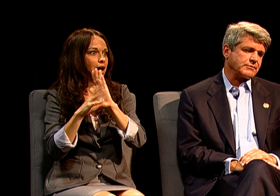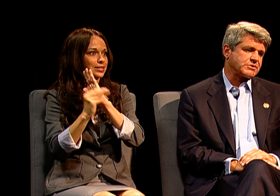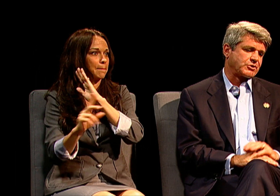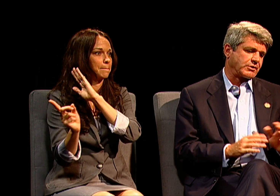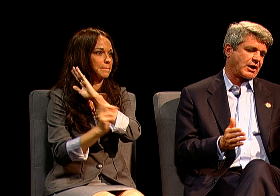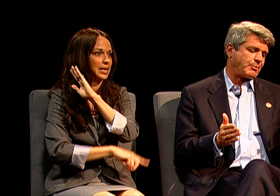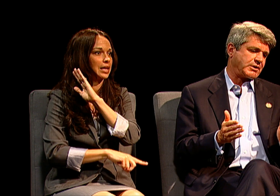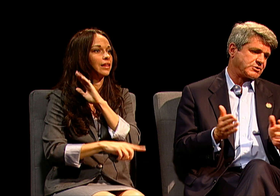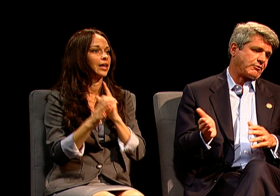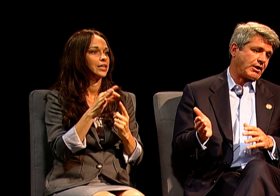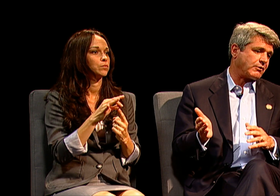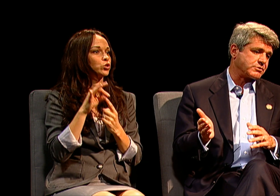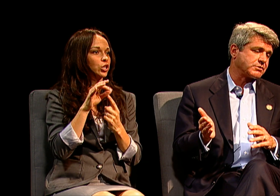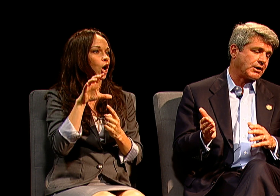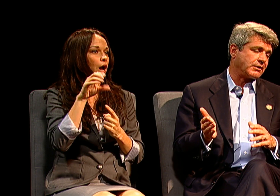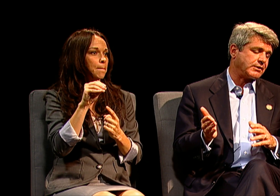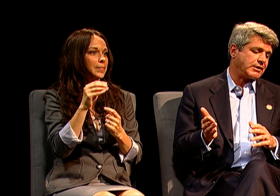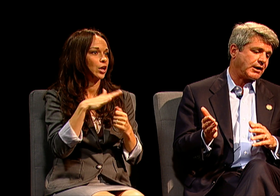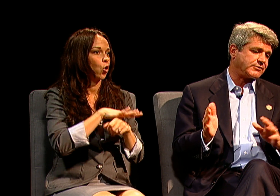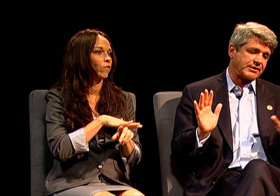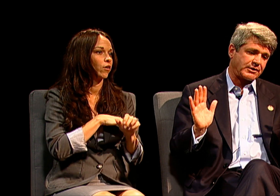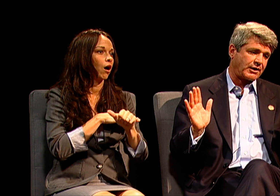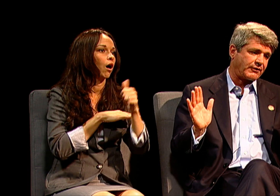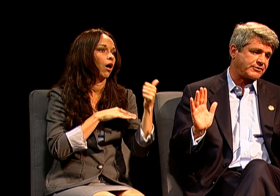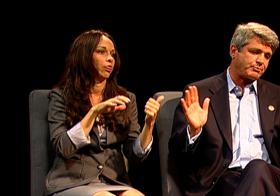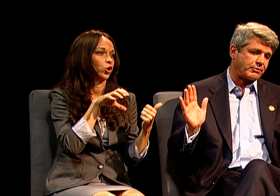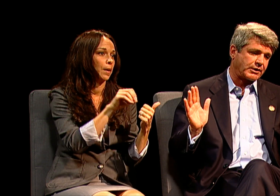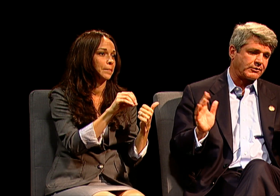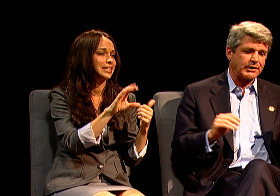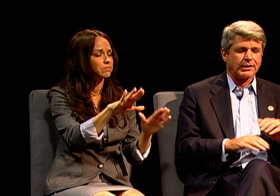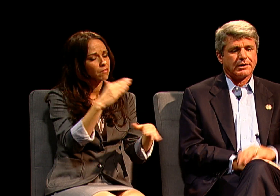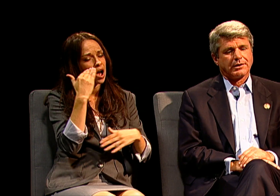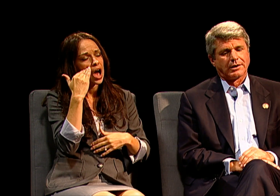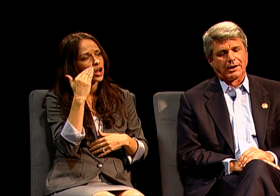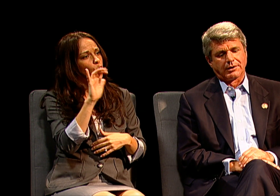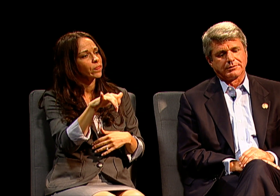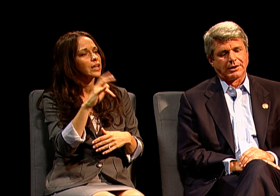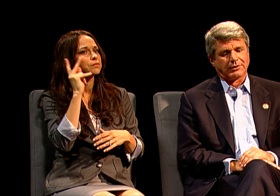CERTAIN COMPANIES OVER OTHERS IN THE UNITED STATES. AND I KNOW THAT'S POLITICALLY, UH, YOU KNOW,